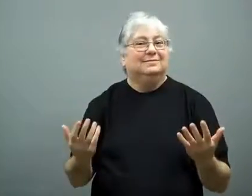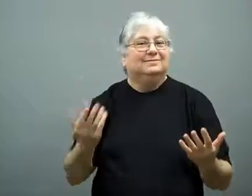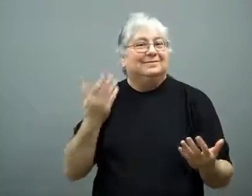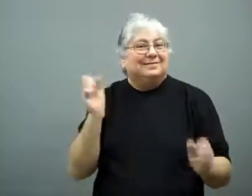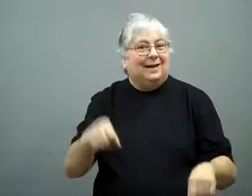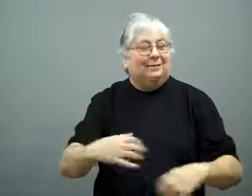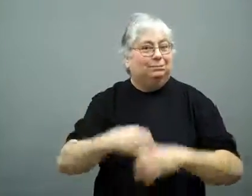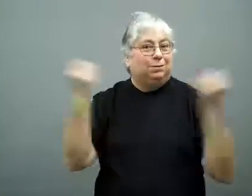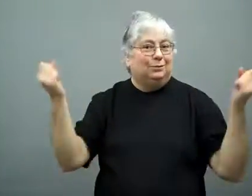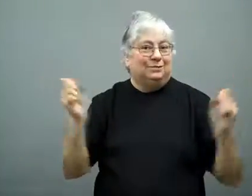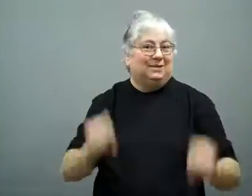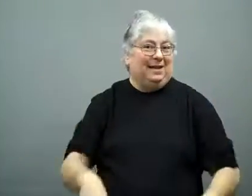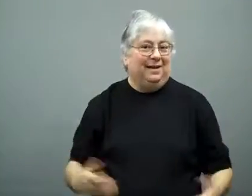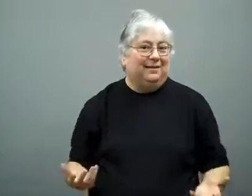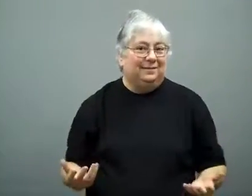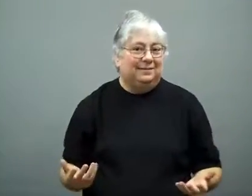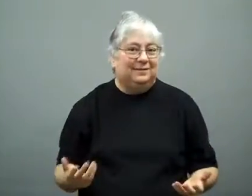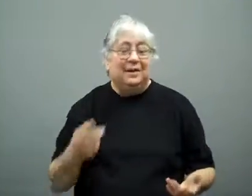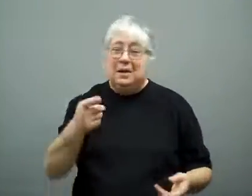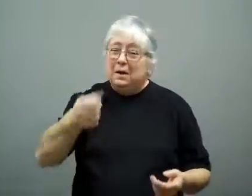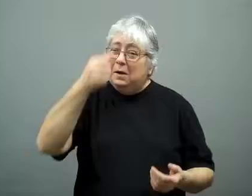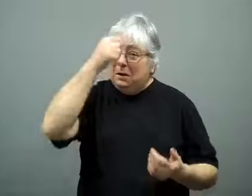That's because of the risk of explosion.